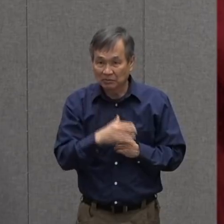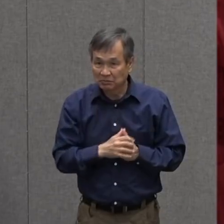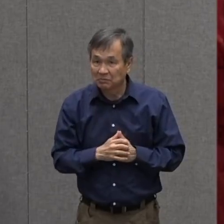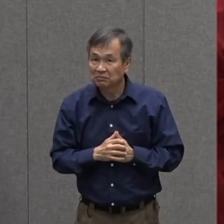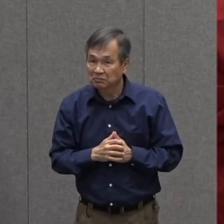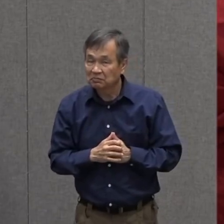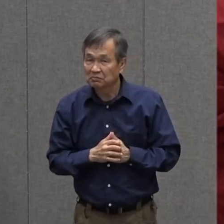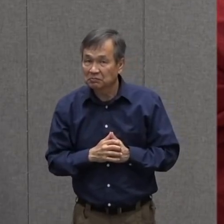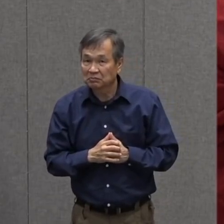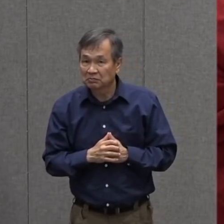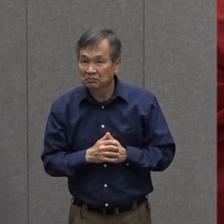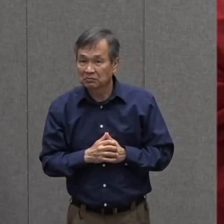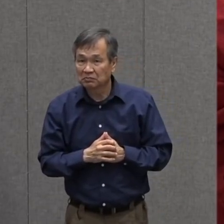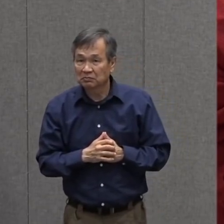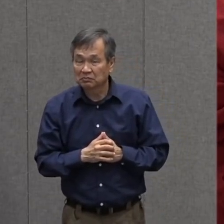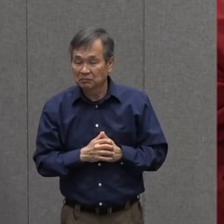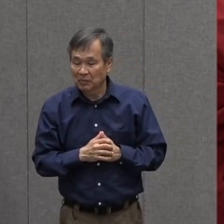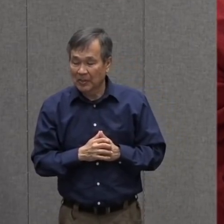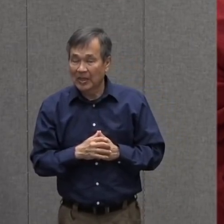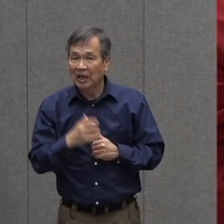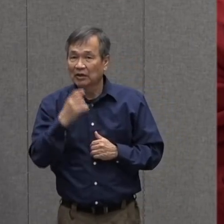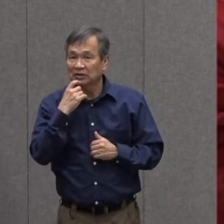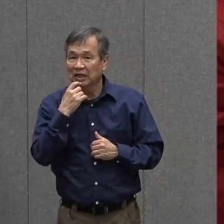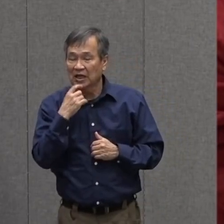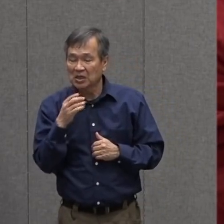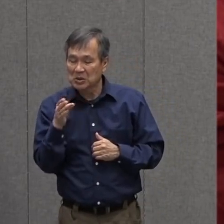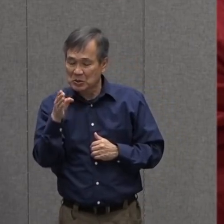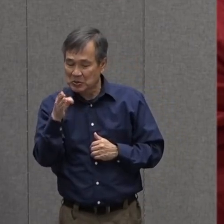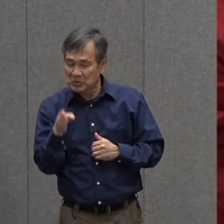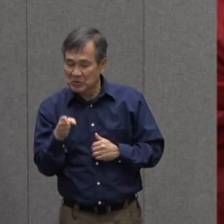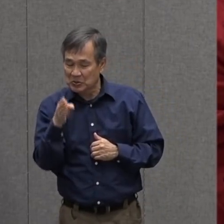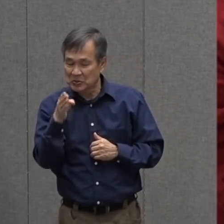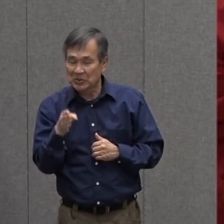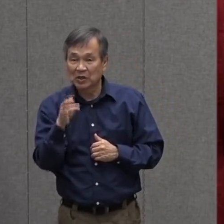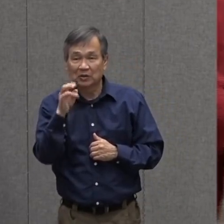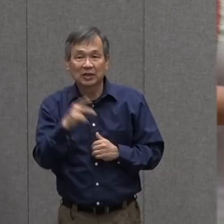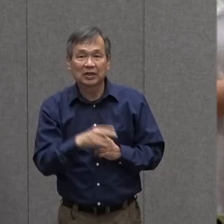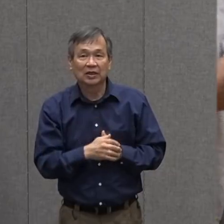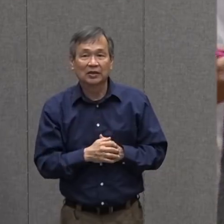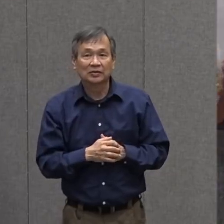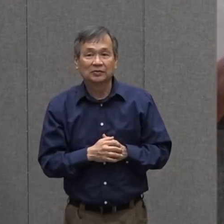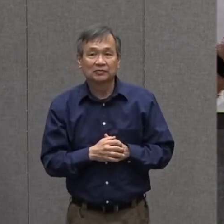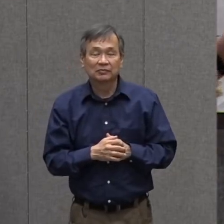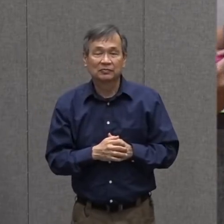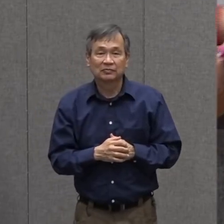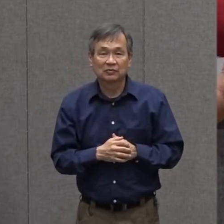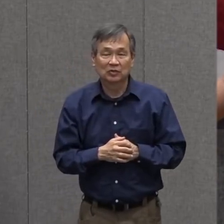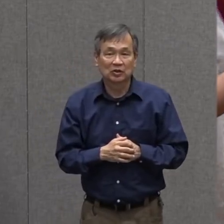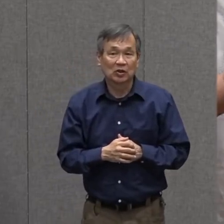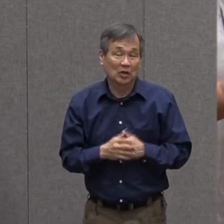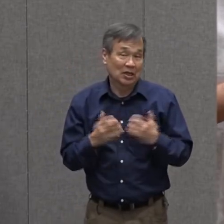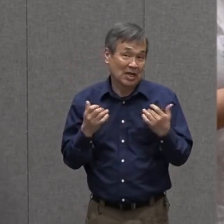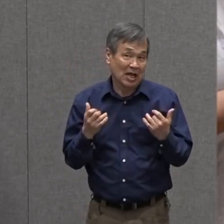So let me put that one, I'm gonna say, it goes about right here. And that may tell you your next answer, right?